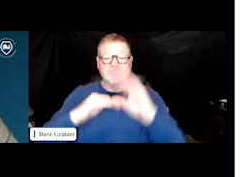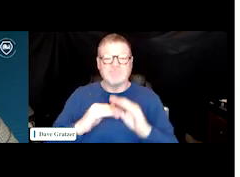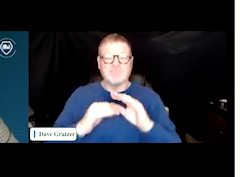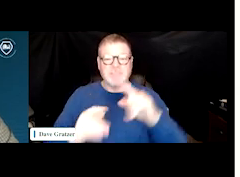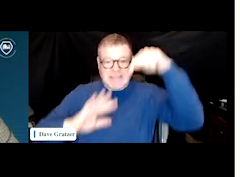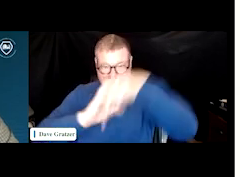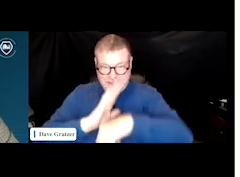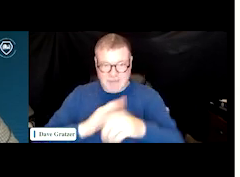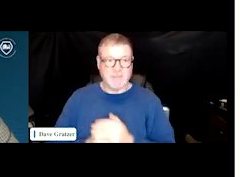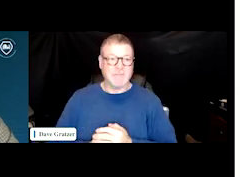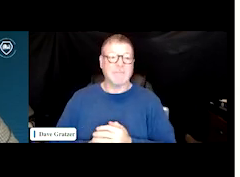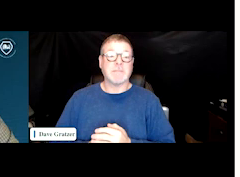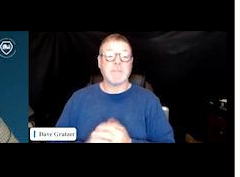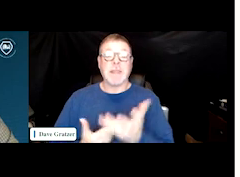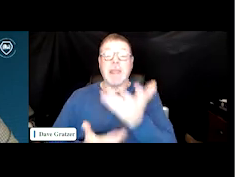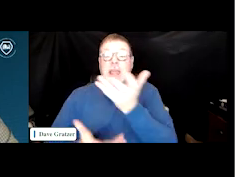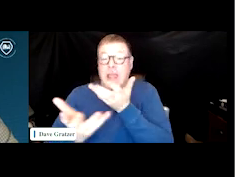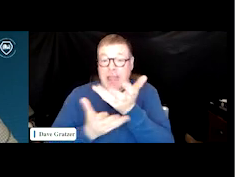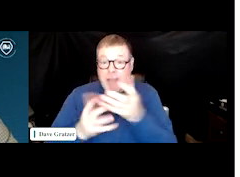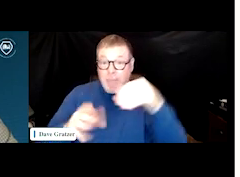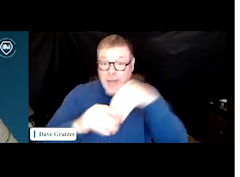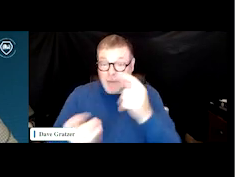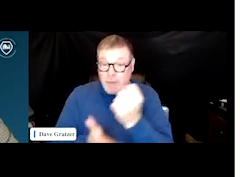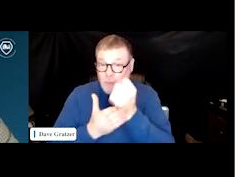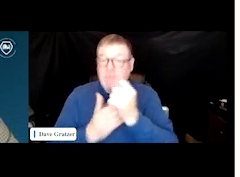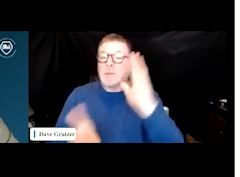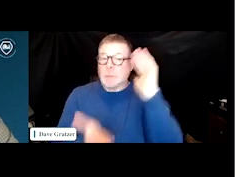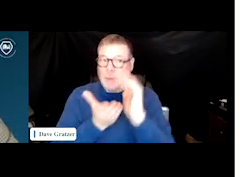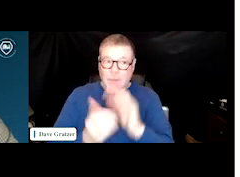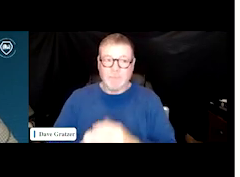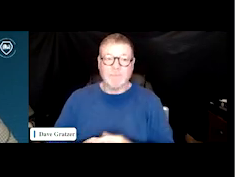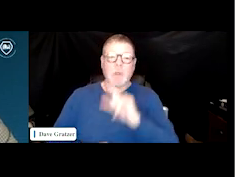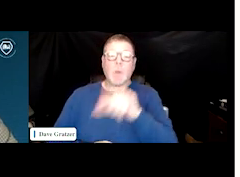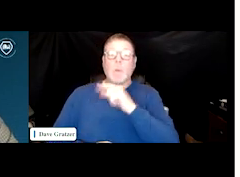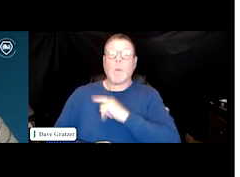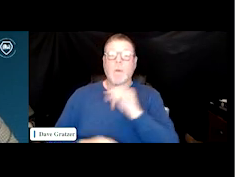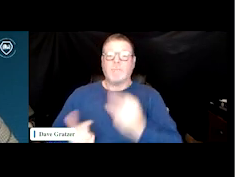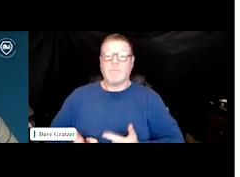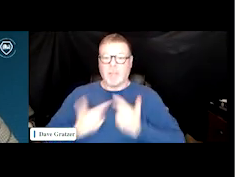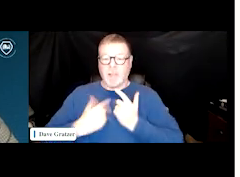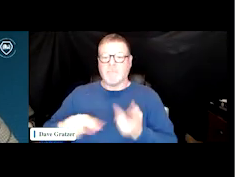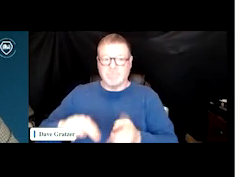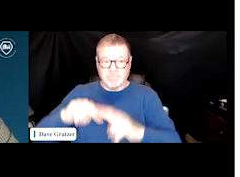increased engagement rates in treatment, improves quality of life outcomes, and improved whole health outcomes.